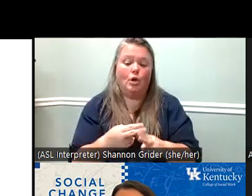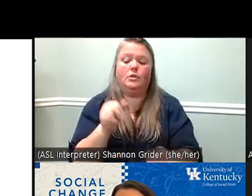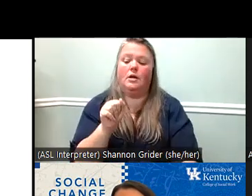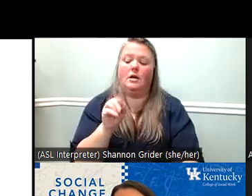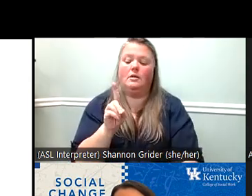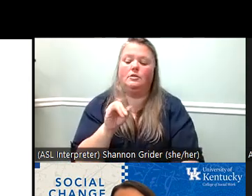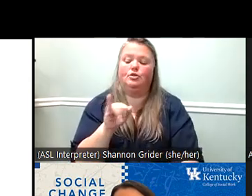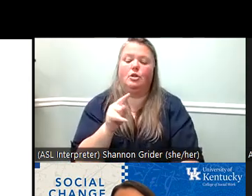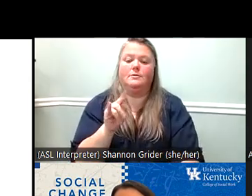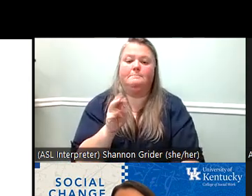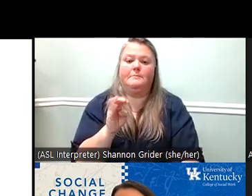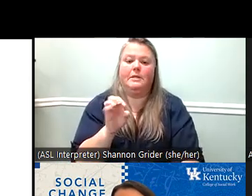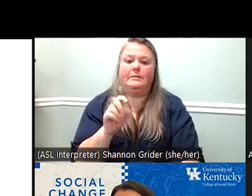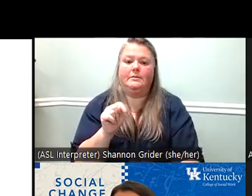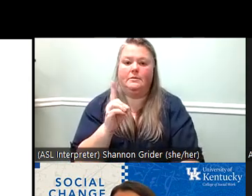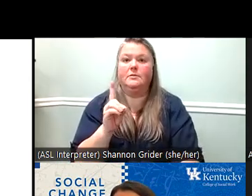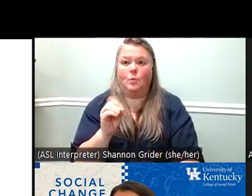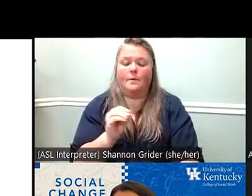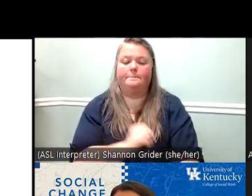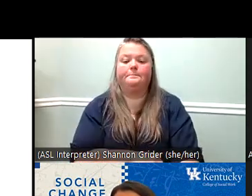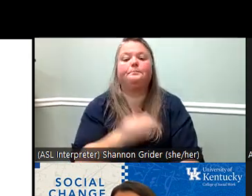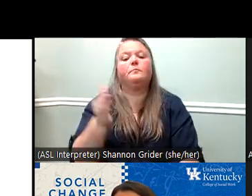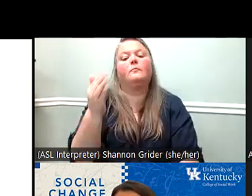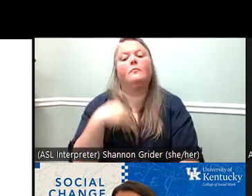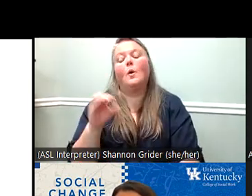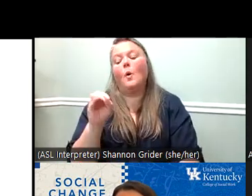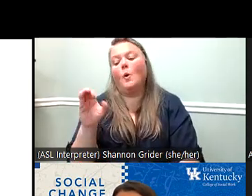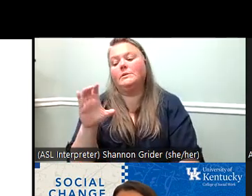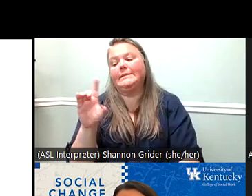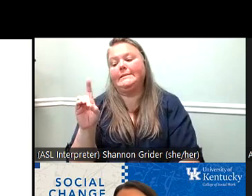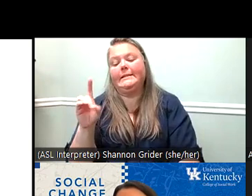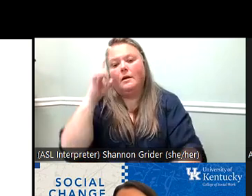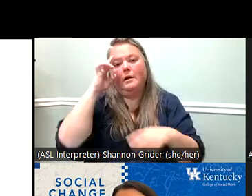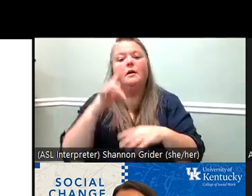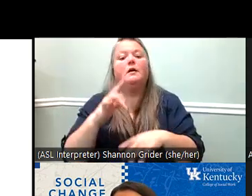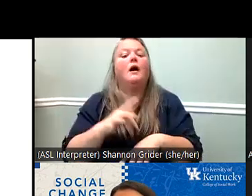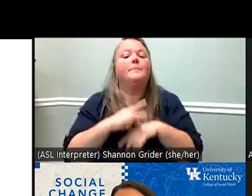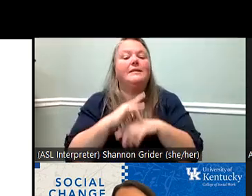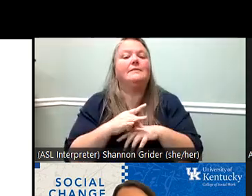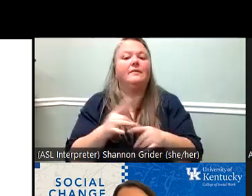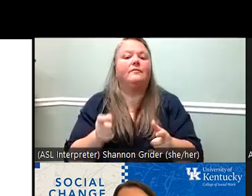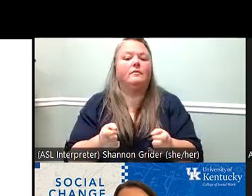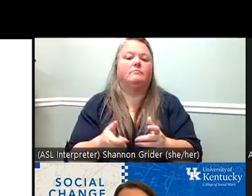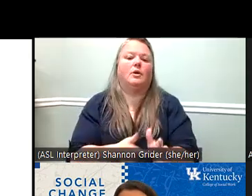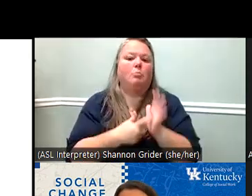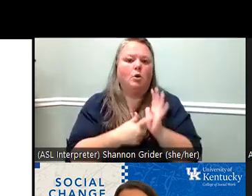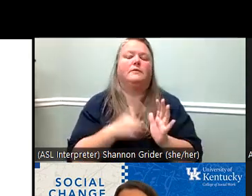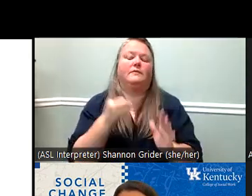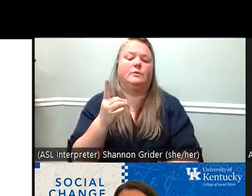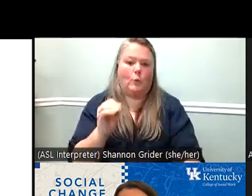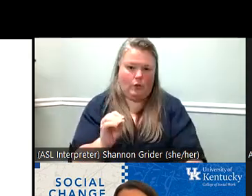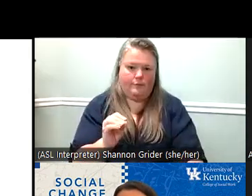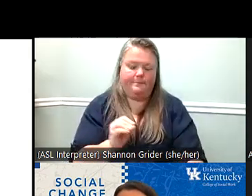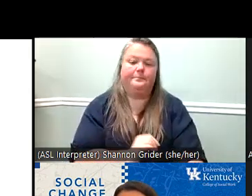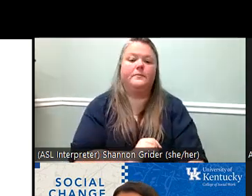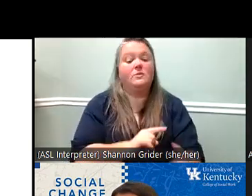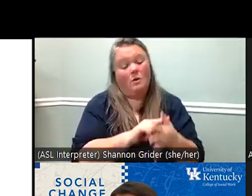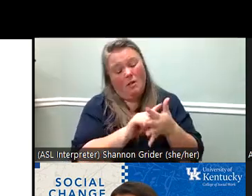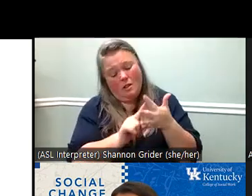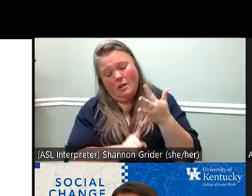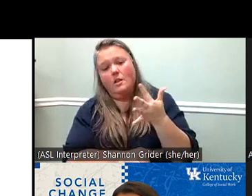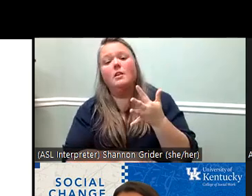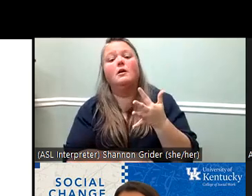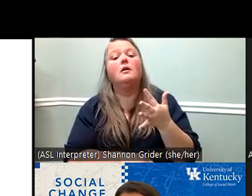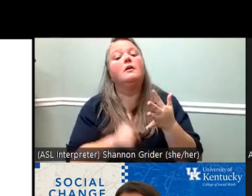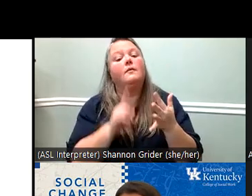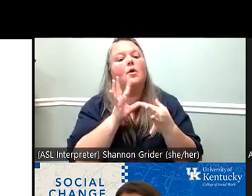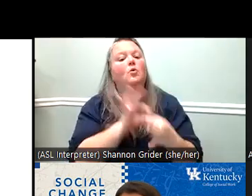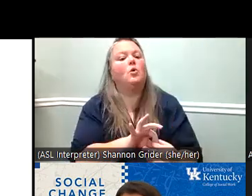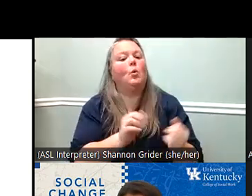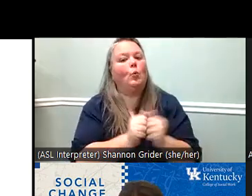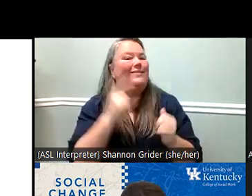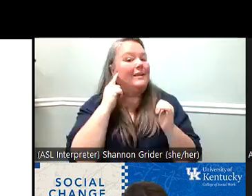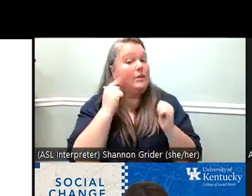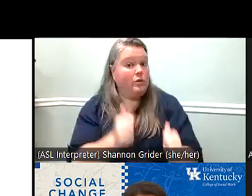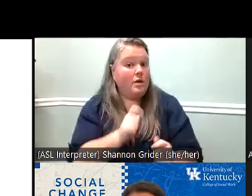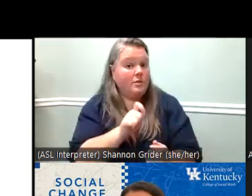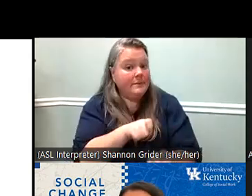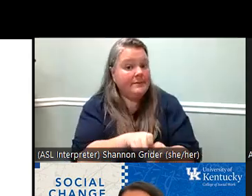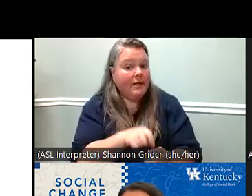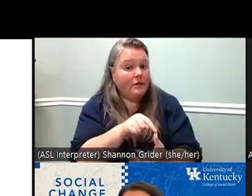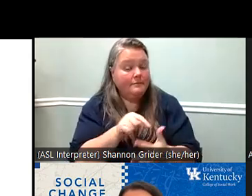A DIVORCE, A NEW JOB, THOSE ARE ALL TIMES THAT WE NEED TO BE ADJUSTING. IF WE GET STUCK AND IT'S A STRUCK TOLL ADJUST AND WE JUST CAN'T SEEM TO ADJUST THERE'S A MENTAL